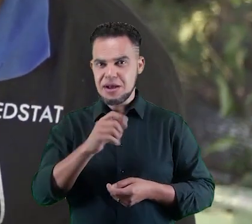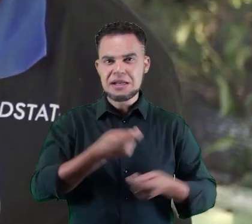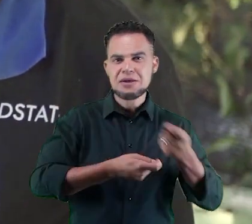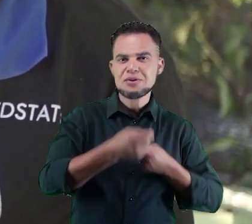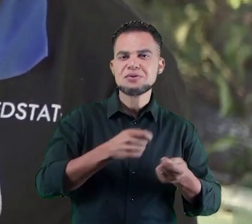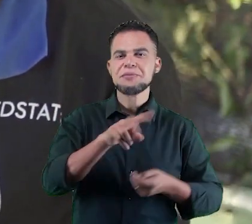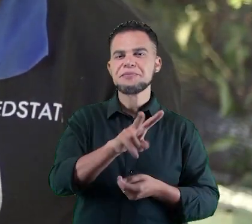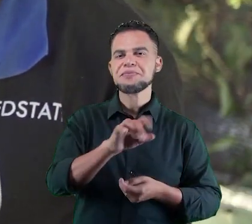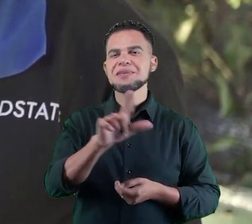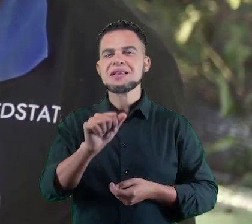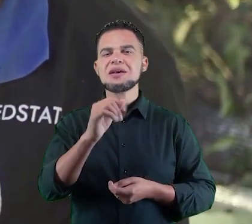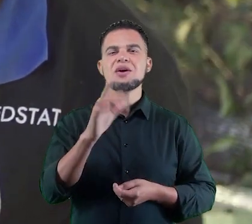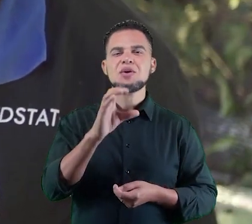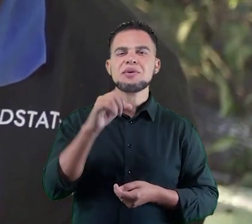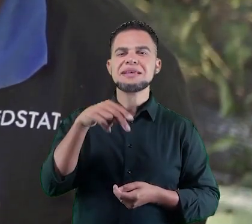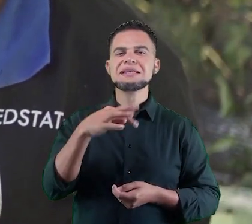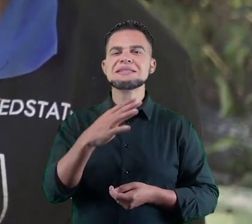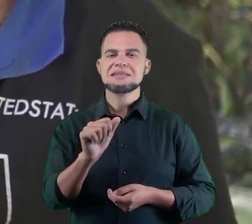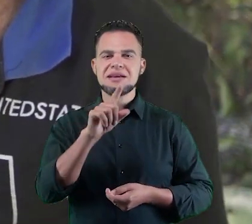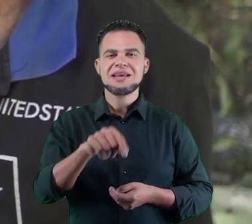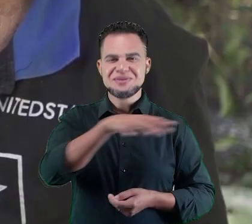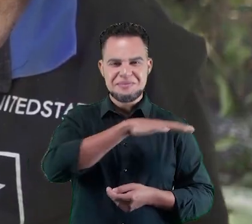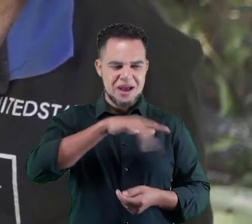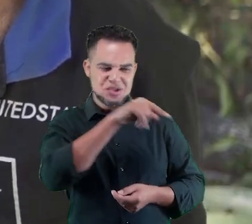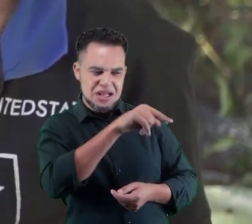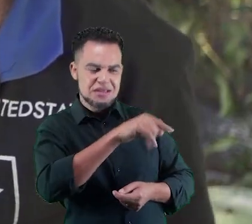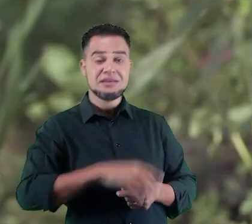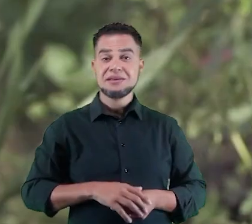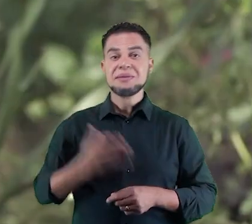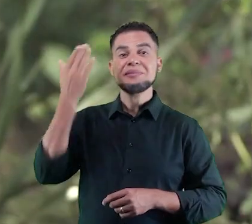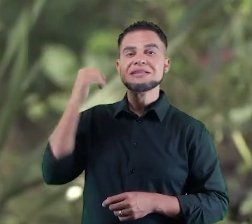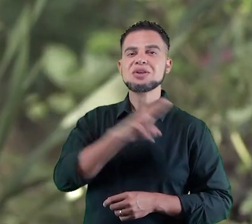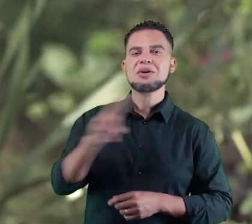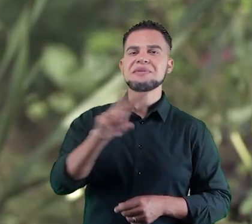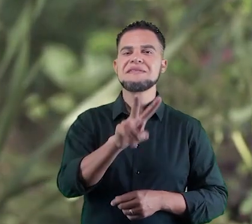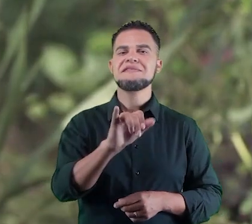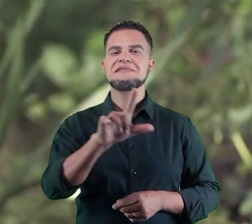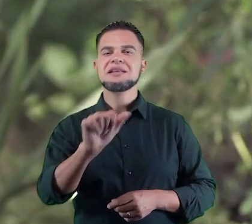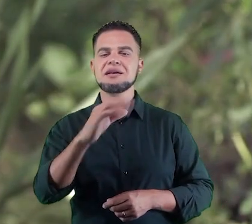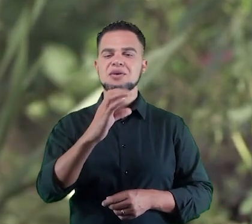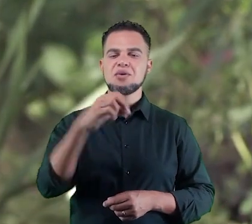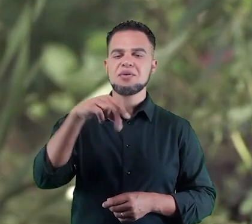we negotiated to have the name Vila da Conquista, and it was just that part there. At that time, it was still called Vila da Conquista,